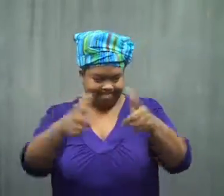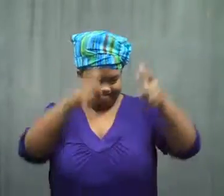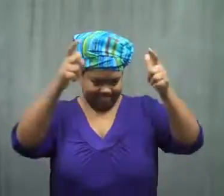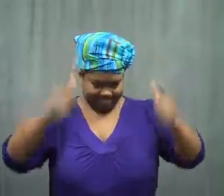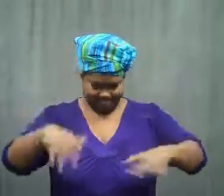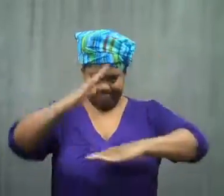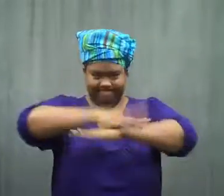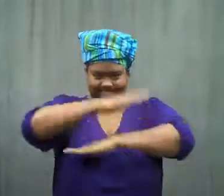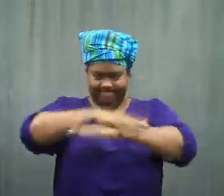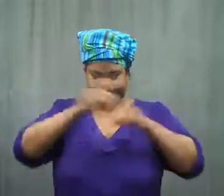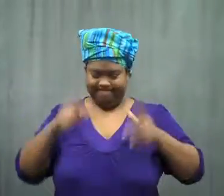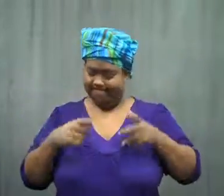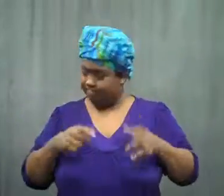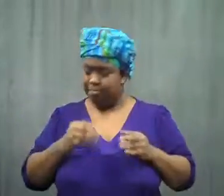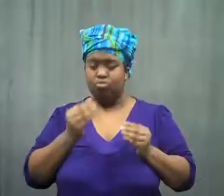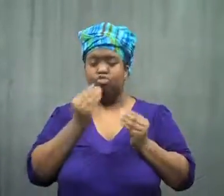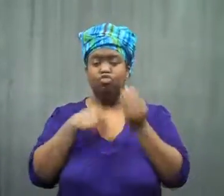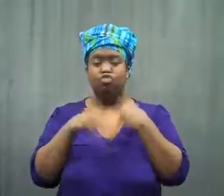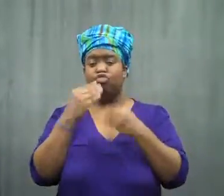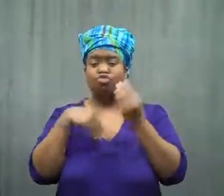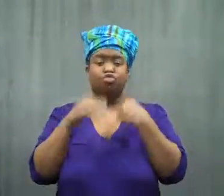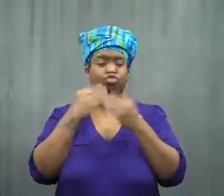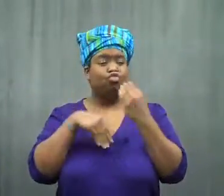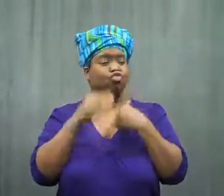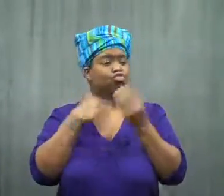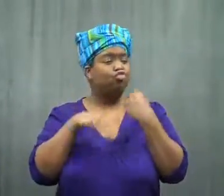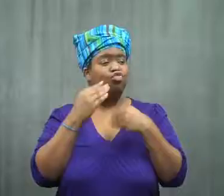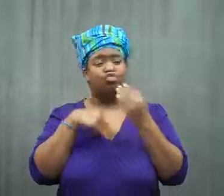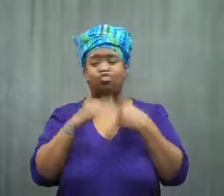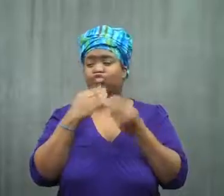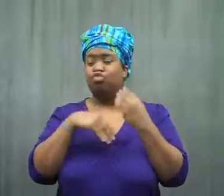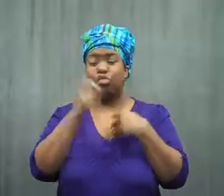We got all our food and sat at the table and chowed down.